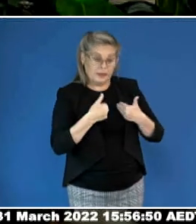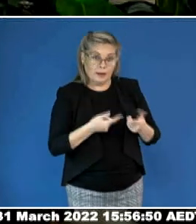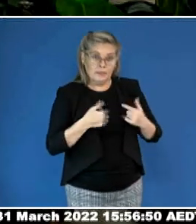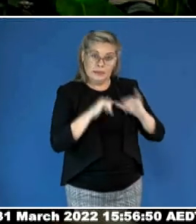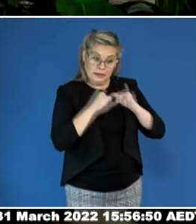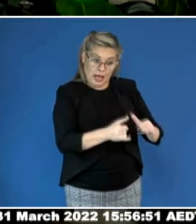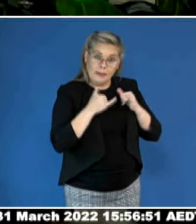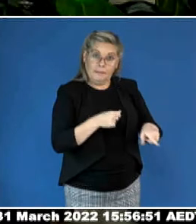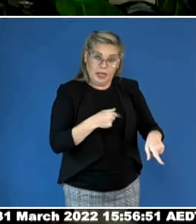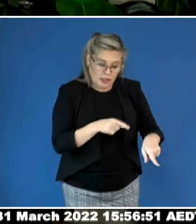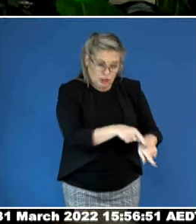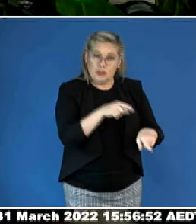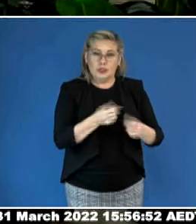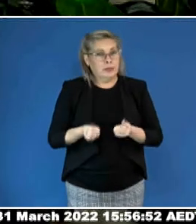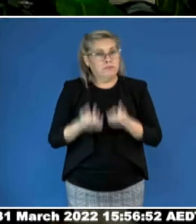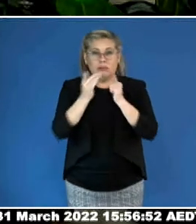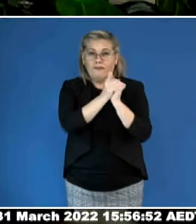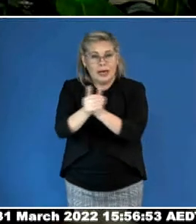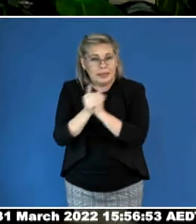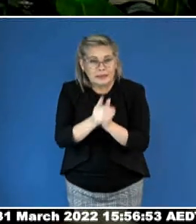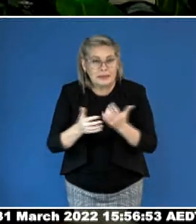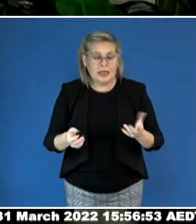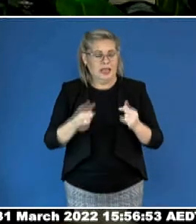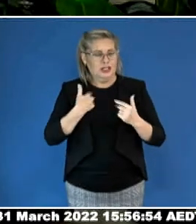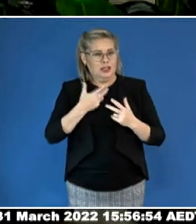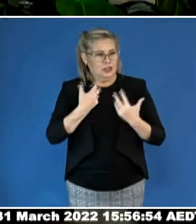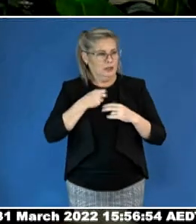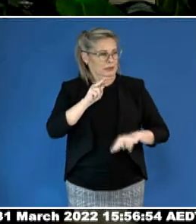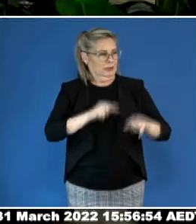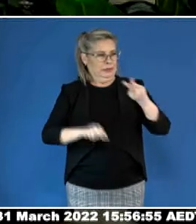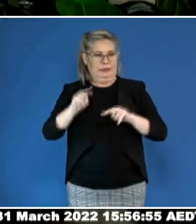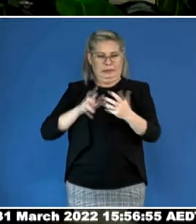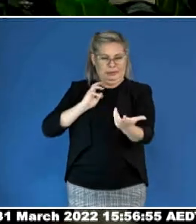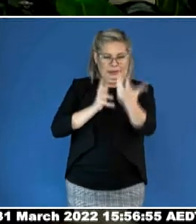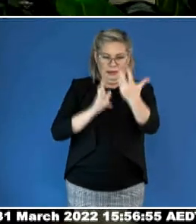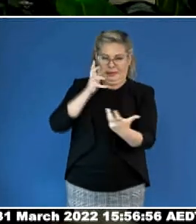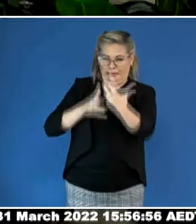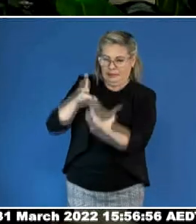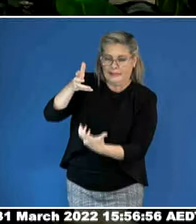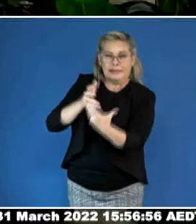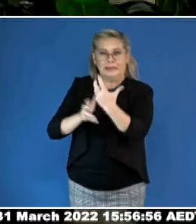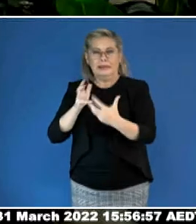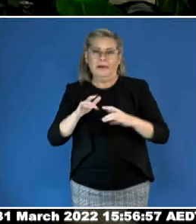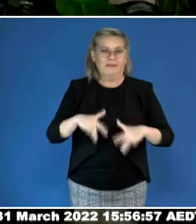She had already begun questioning her self worth, feeling isolated and alone, and so she